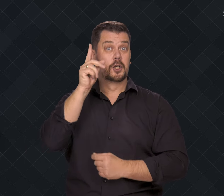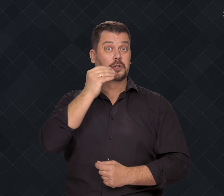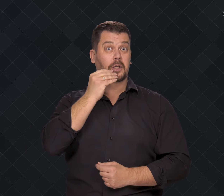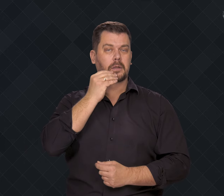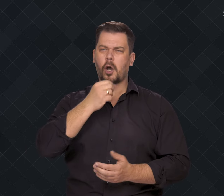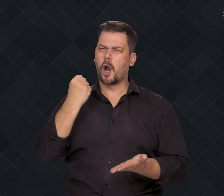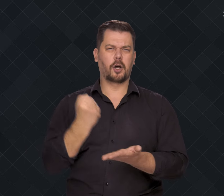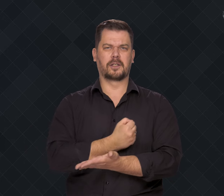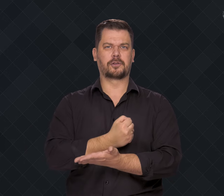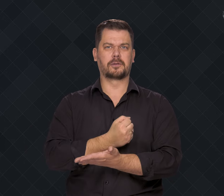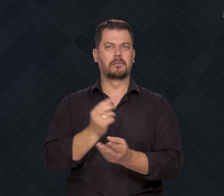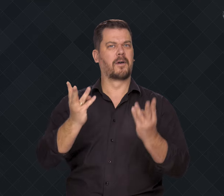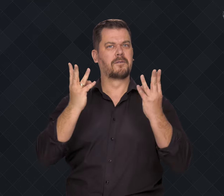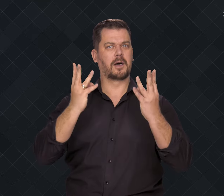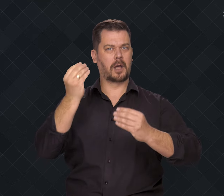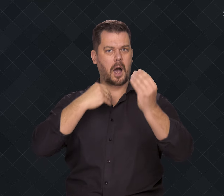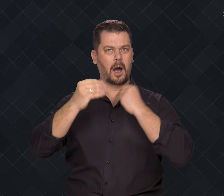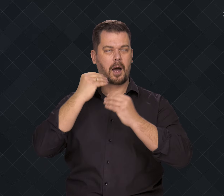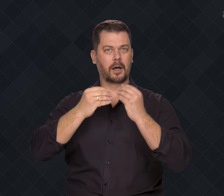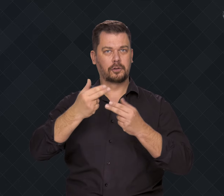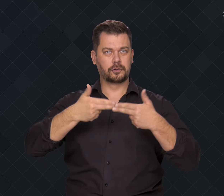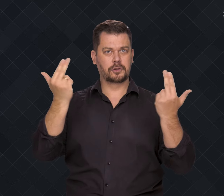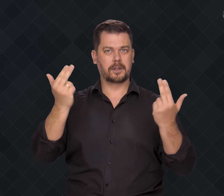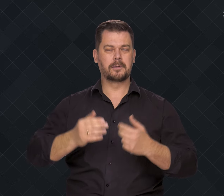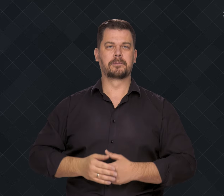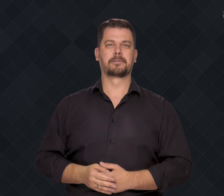and breakfast is mandatory and the most important meal of the day?